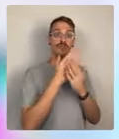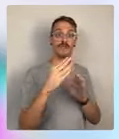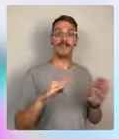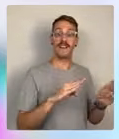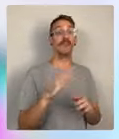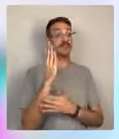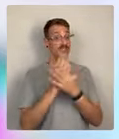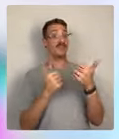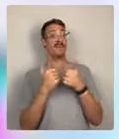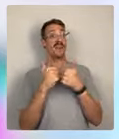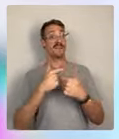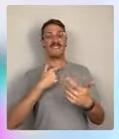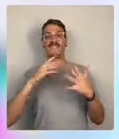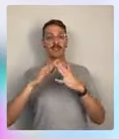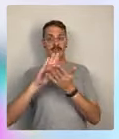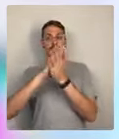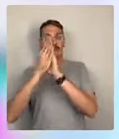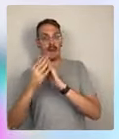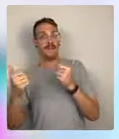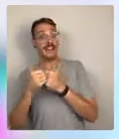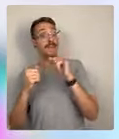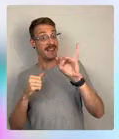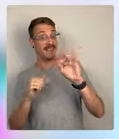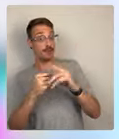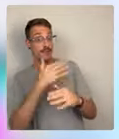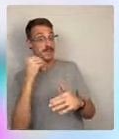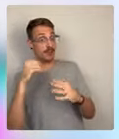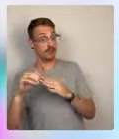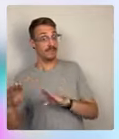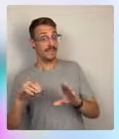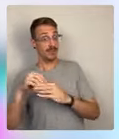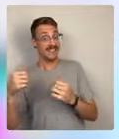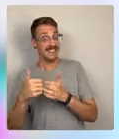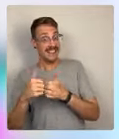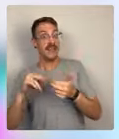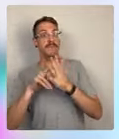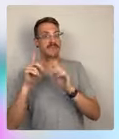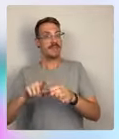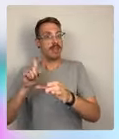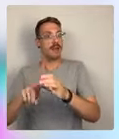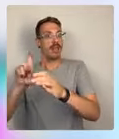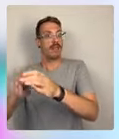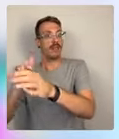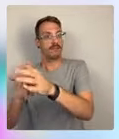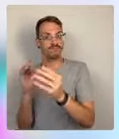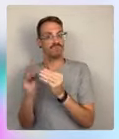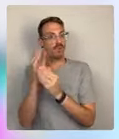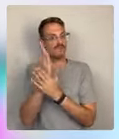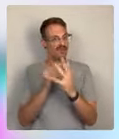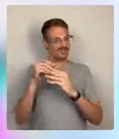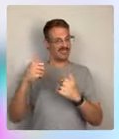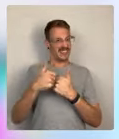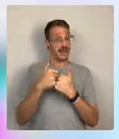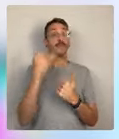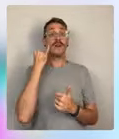Some games have gamified, specifically the process when you're better in the game, you actually are able to access more of the game. And so I think if developers